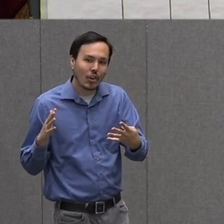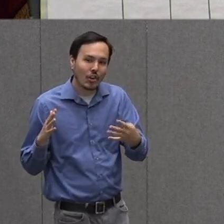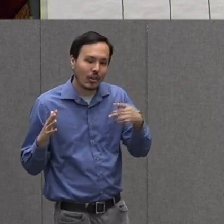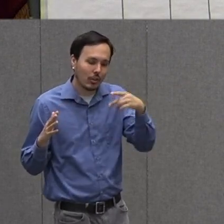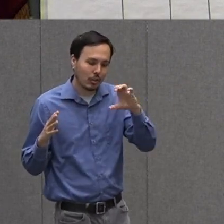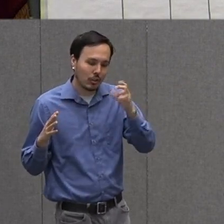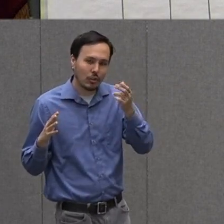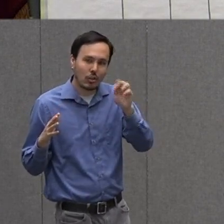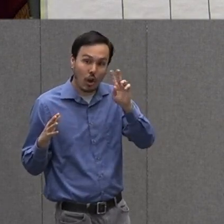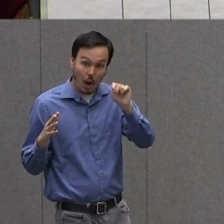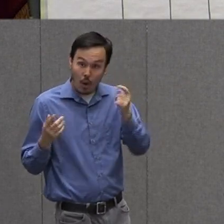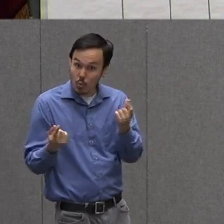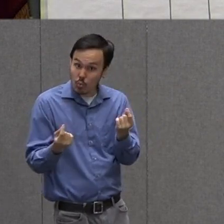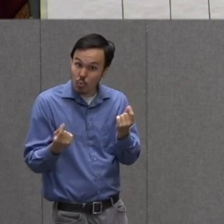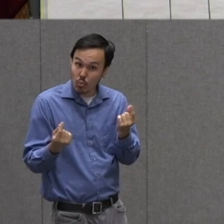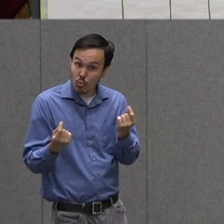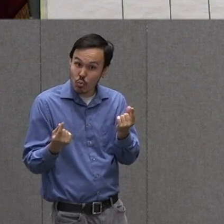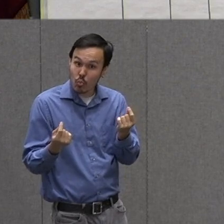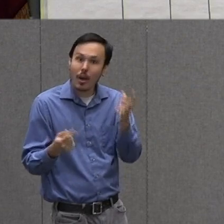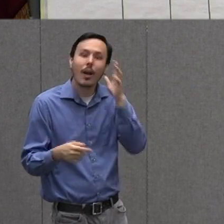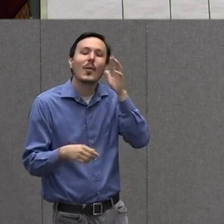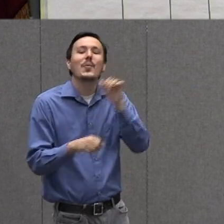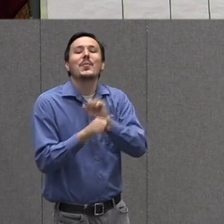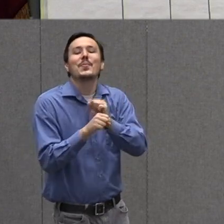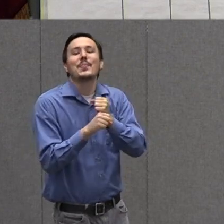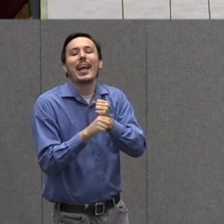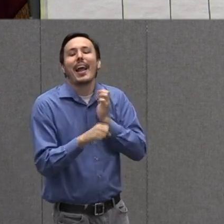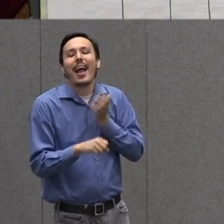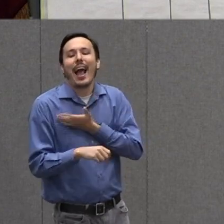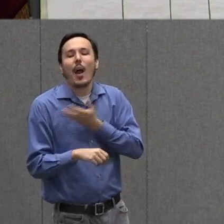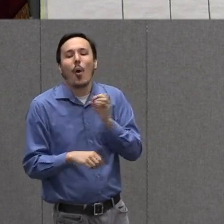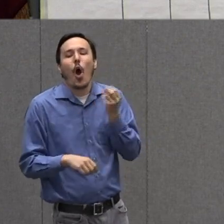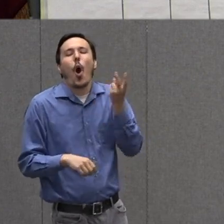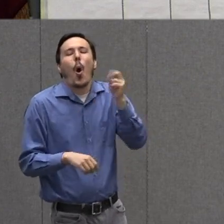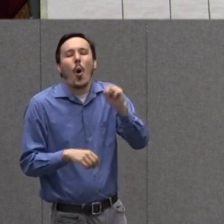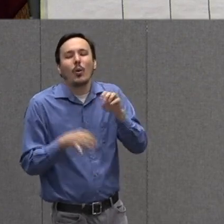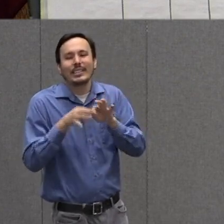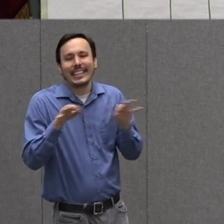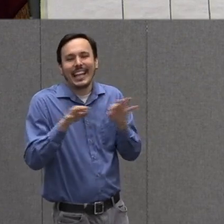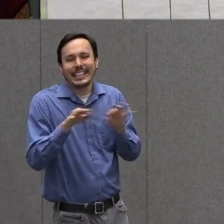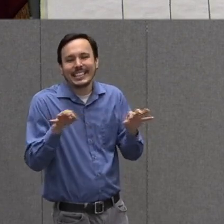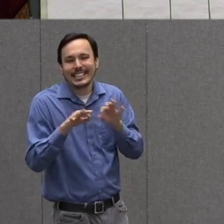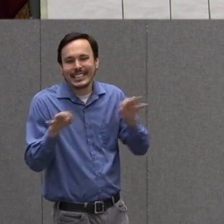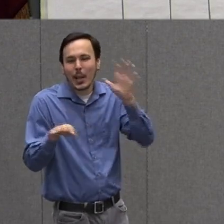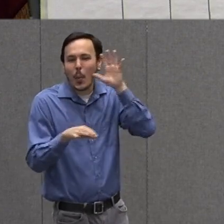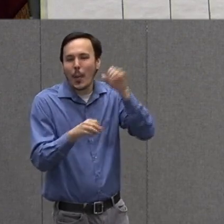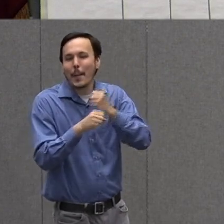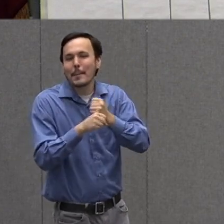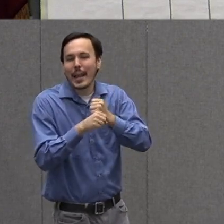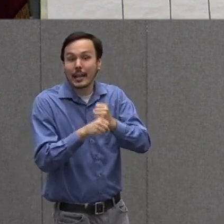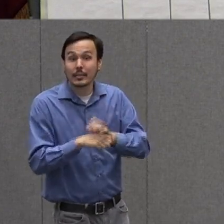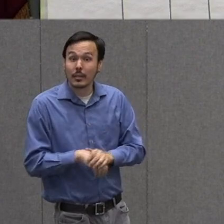What we're going to do is we're going to make our very own sentences, and for this,